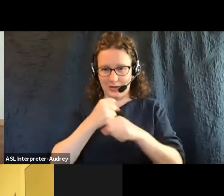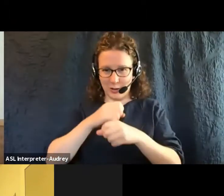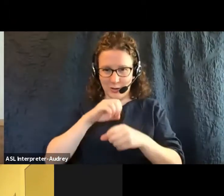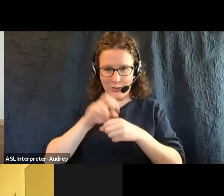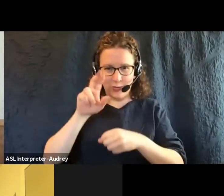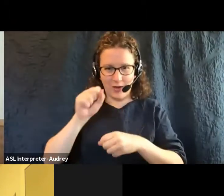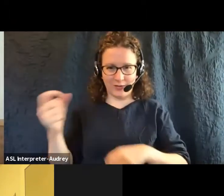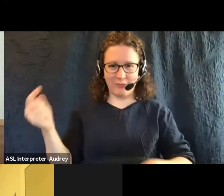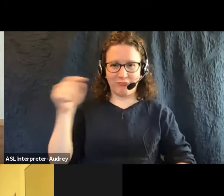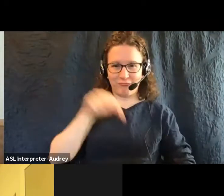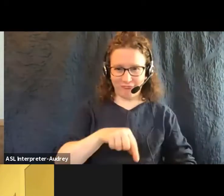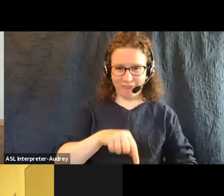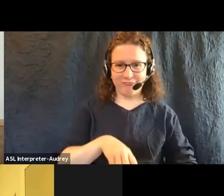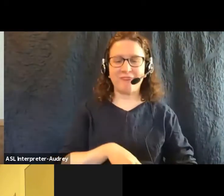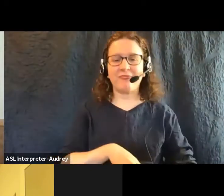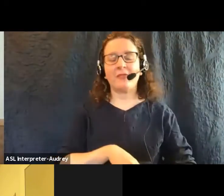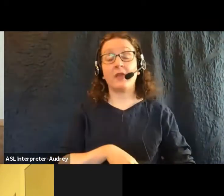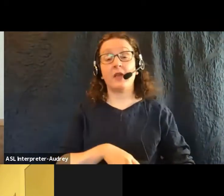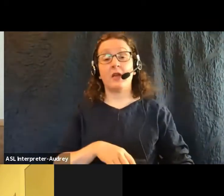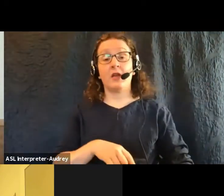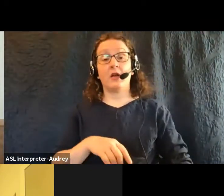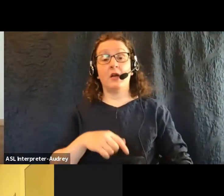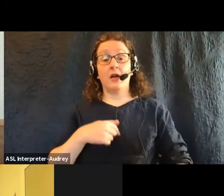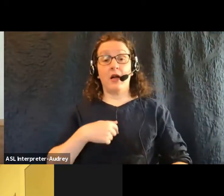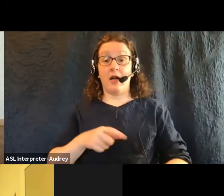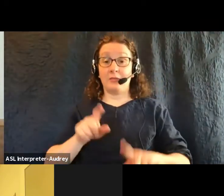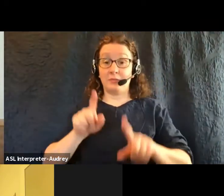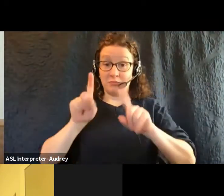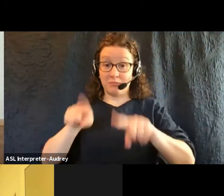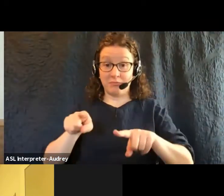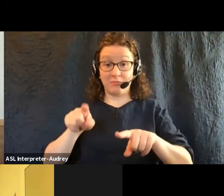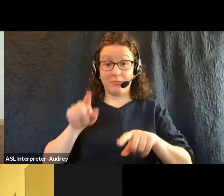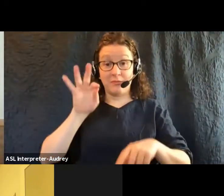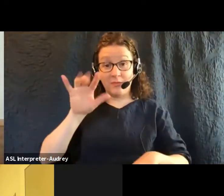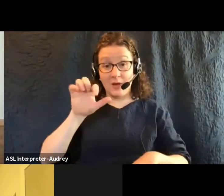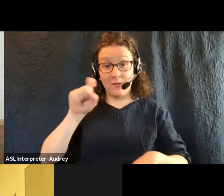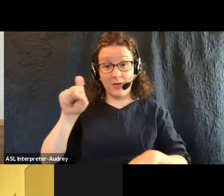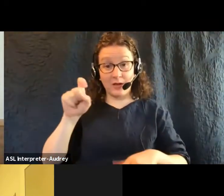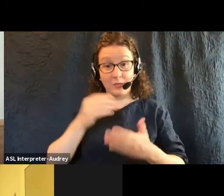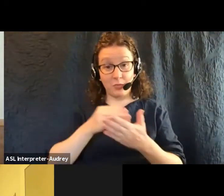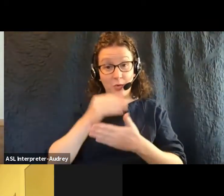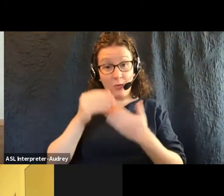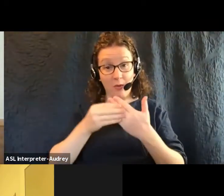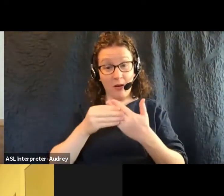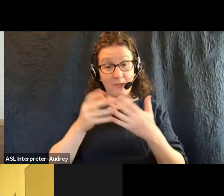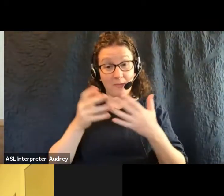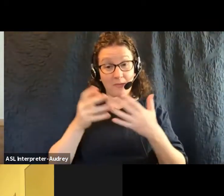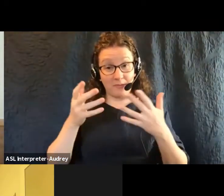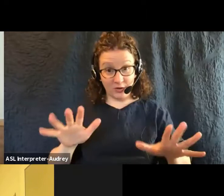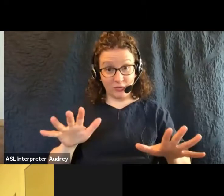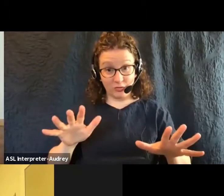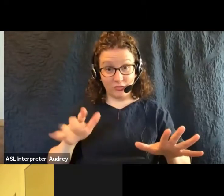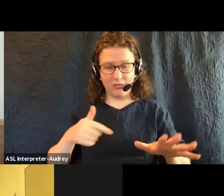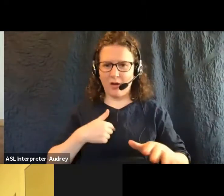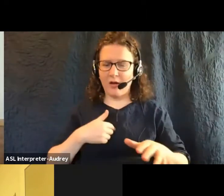After I attended the FLEX program I have been active with the alumni community in Tallinn,